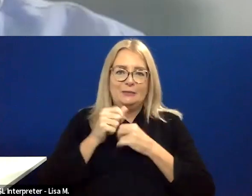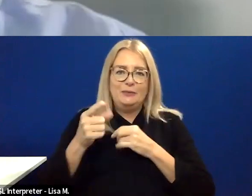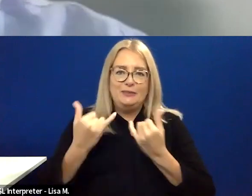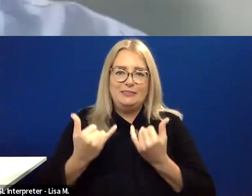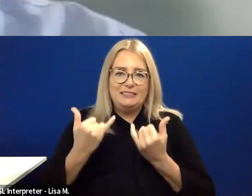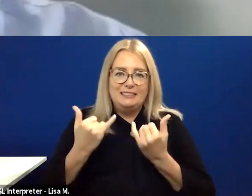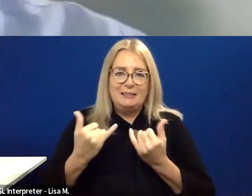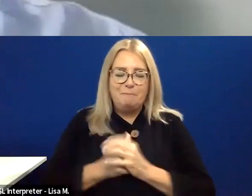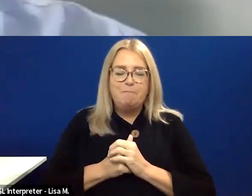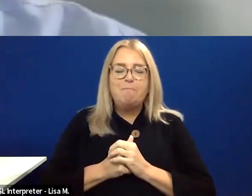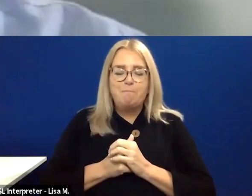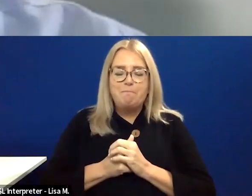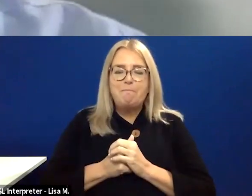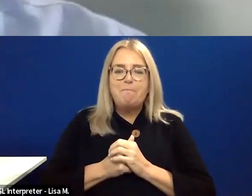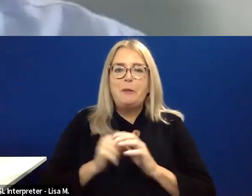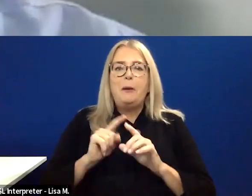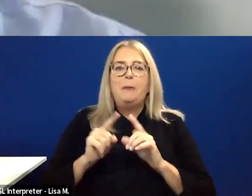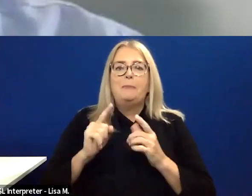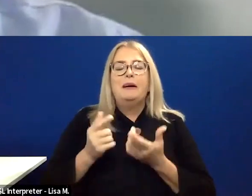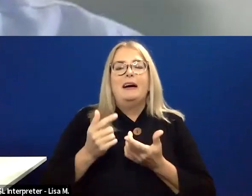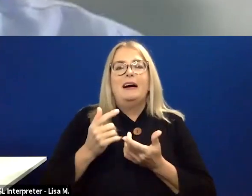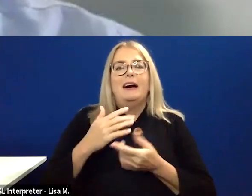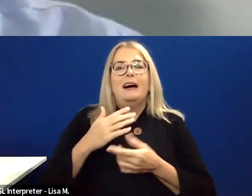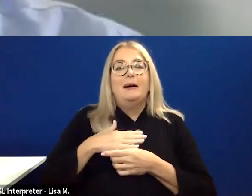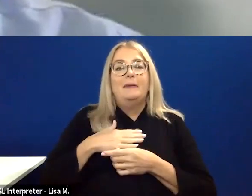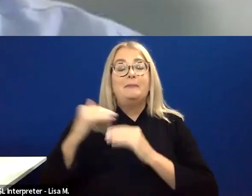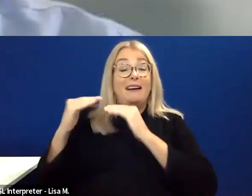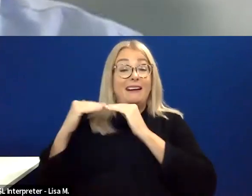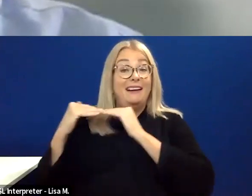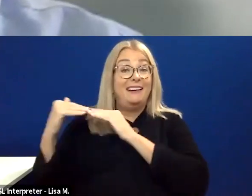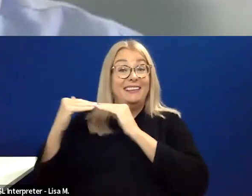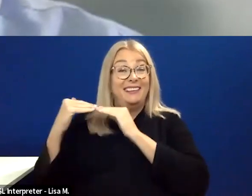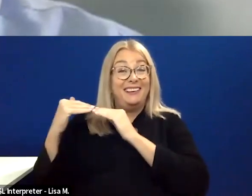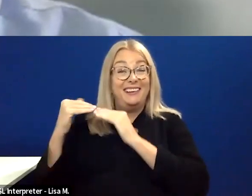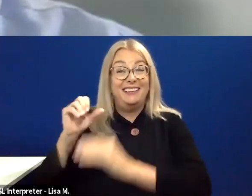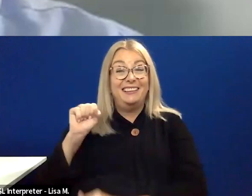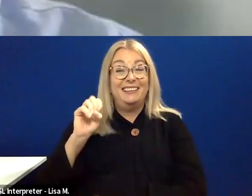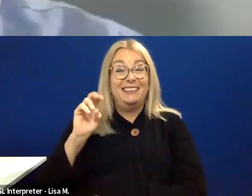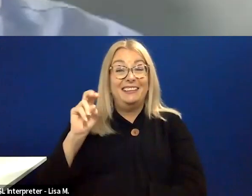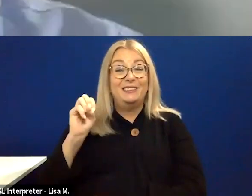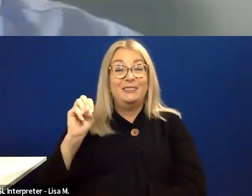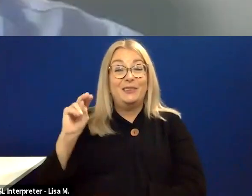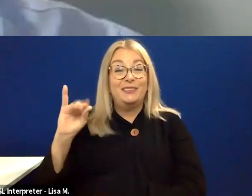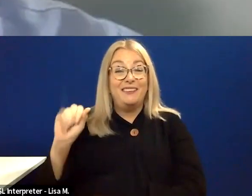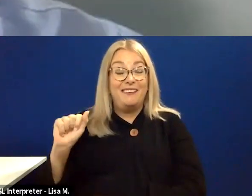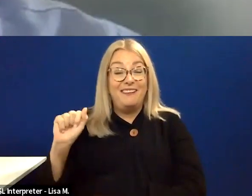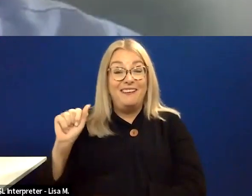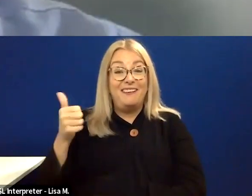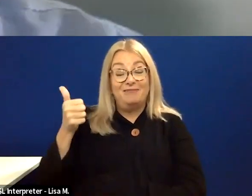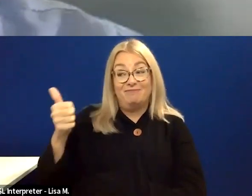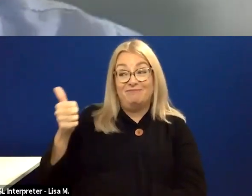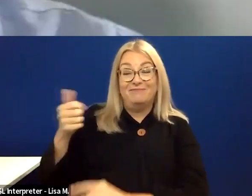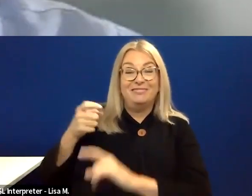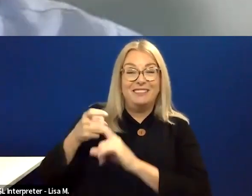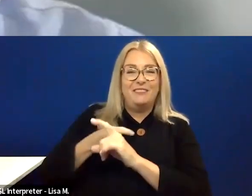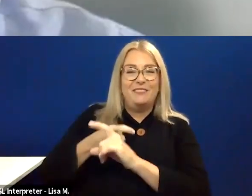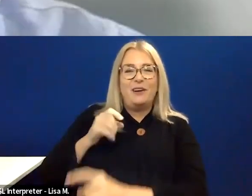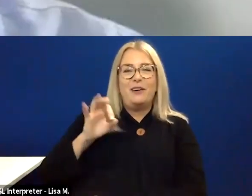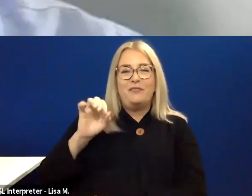um but I'm joined by my colleague Sonia who is also from Florida State and it was one of